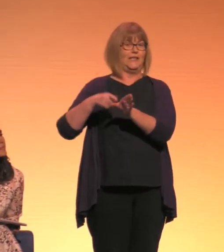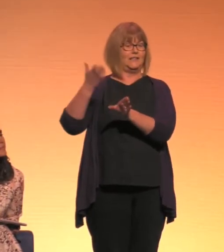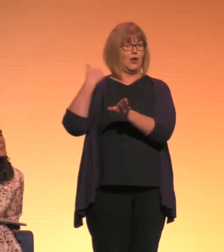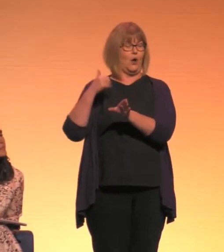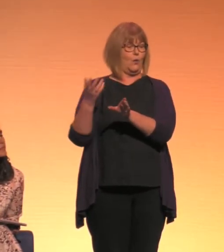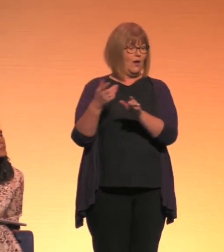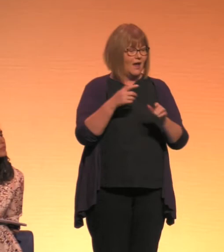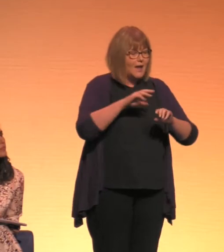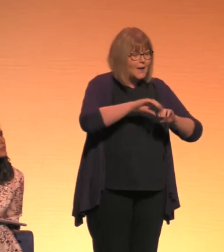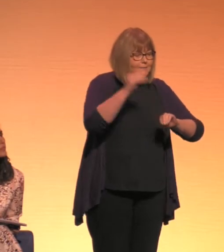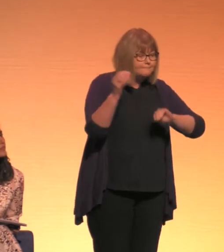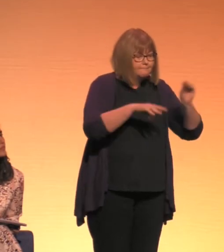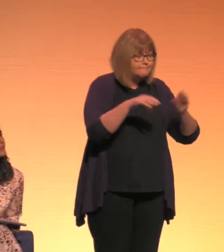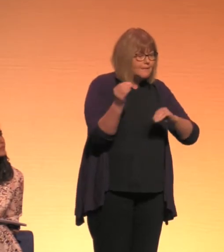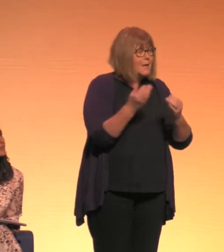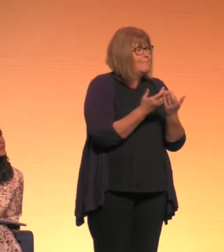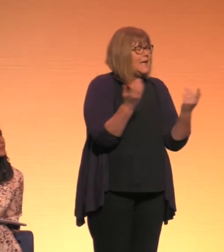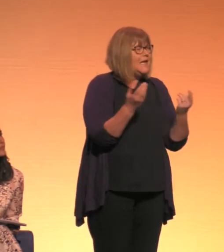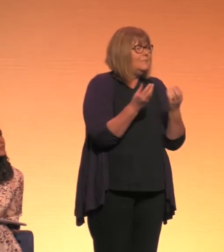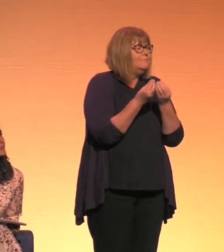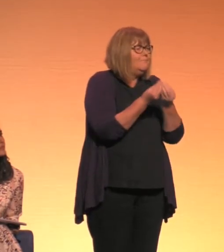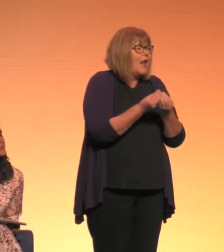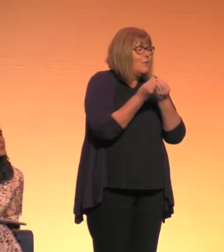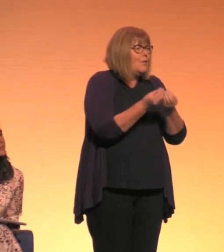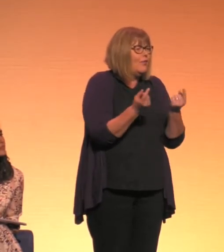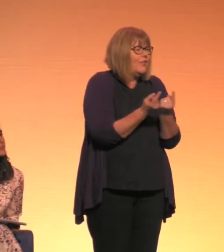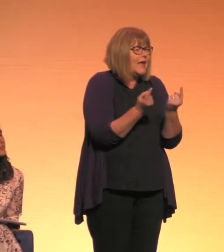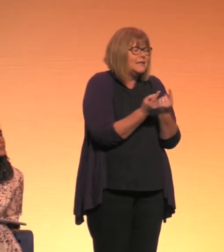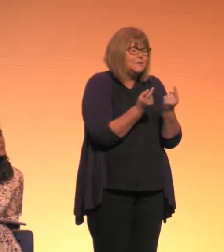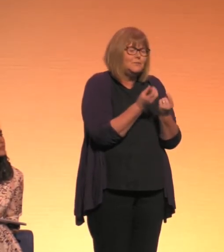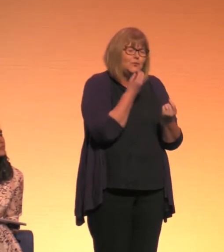from several generations of my family. And amongst them were many gems and some things